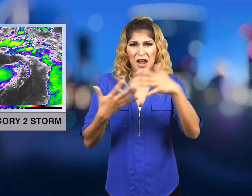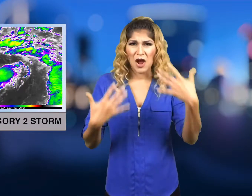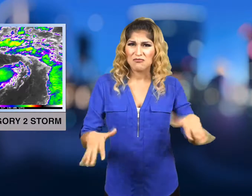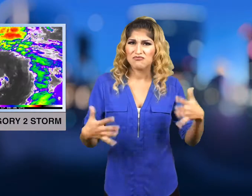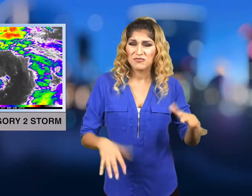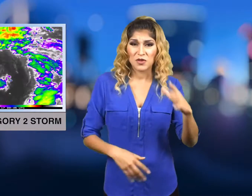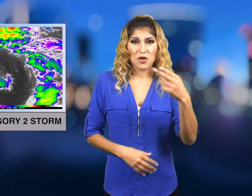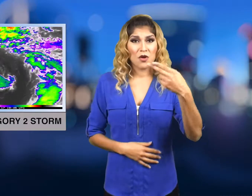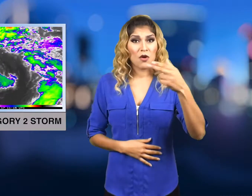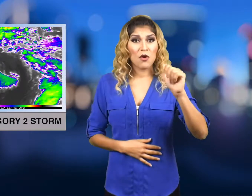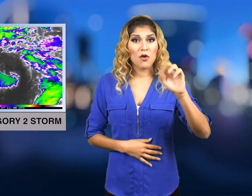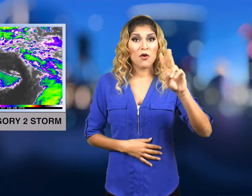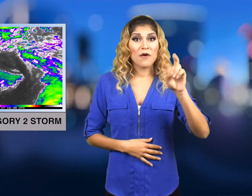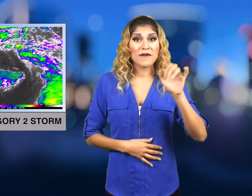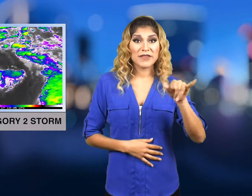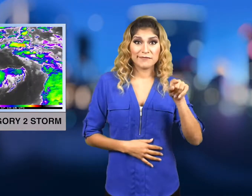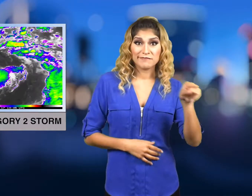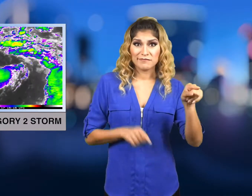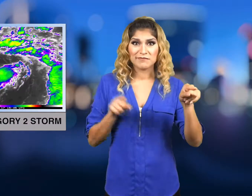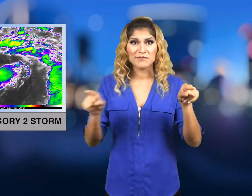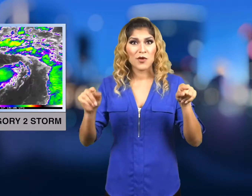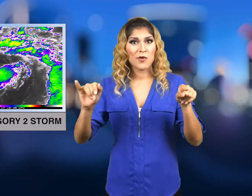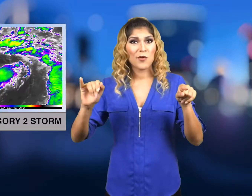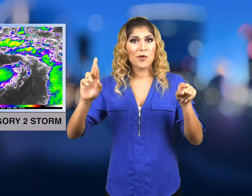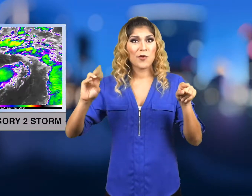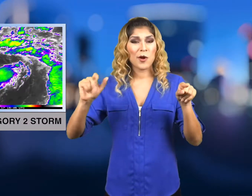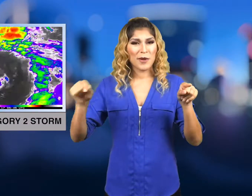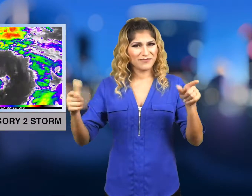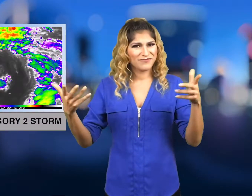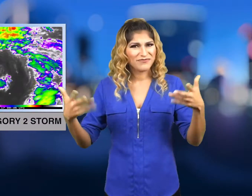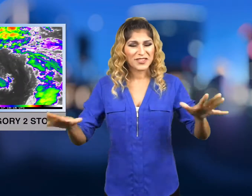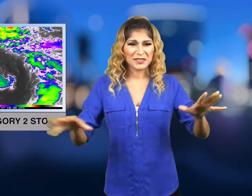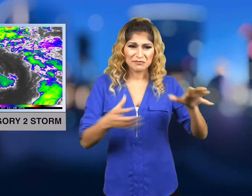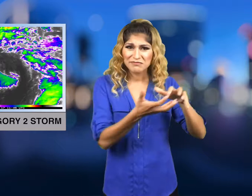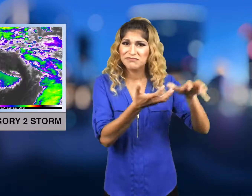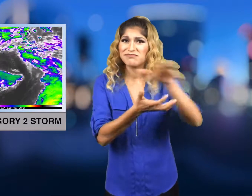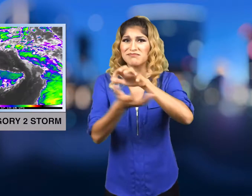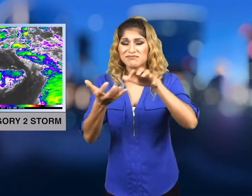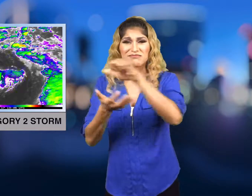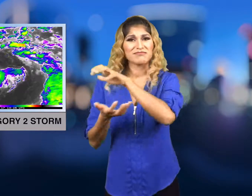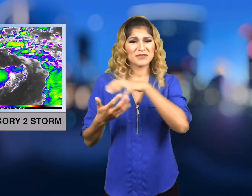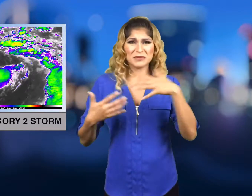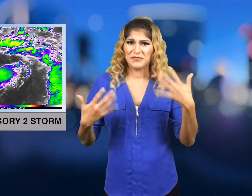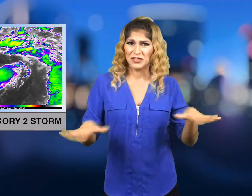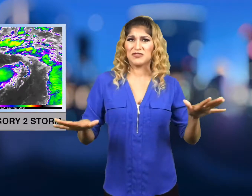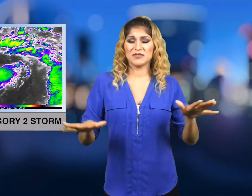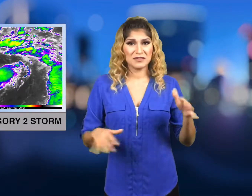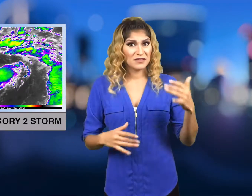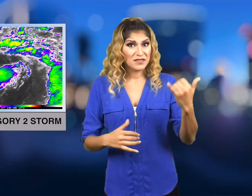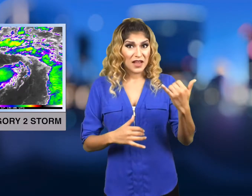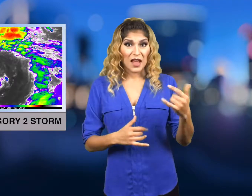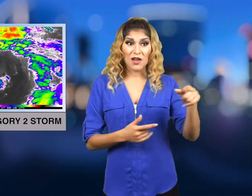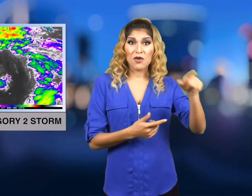Hurricane Irma. Now Hurricane Nate will